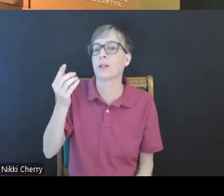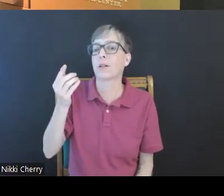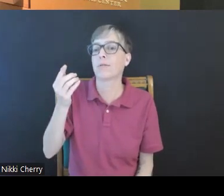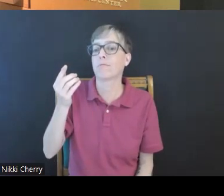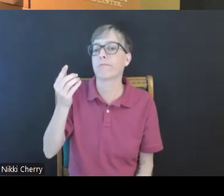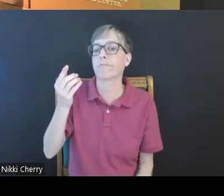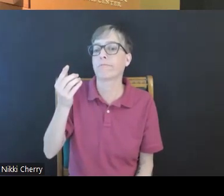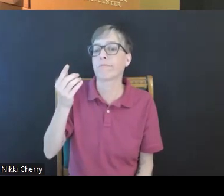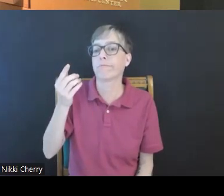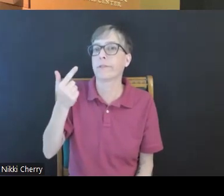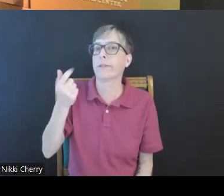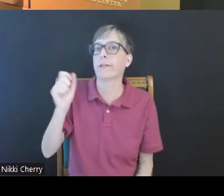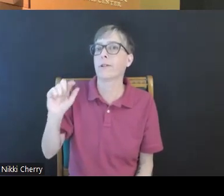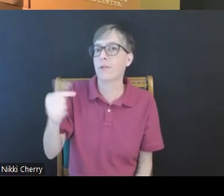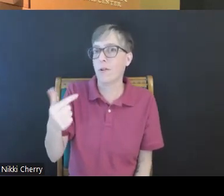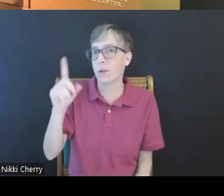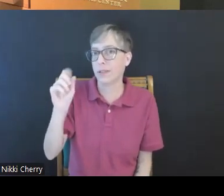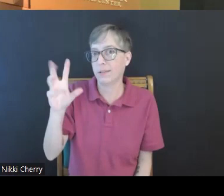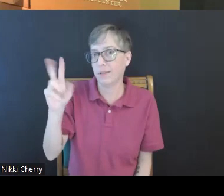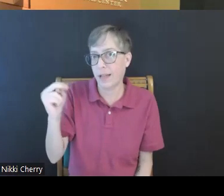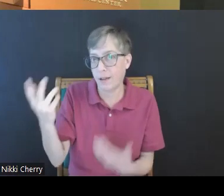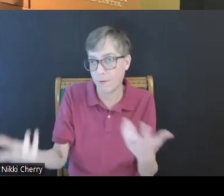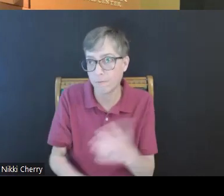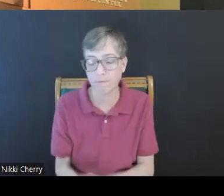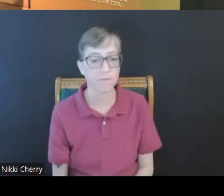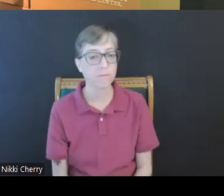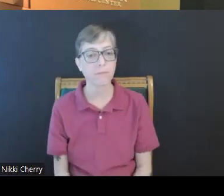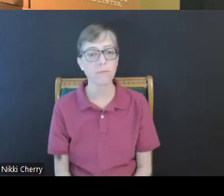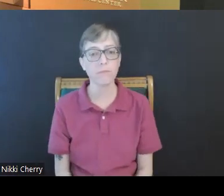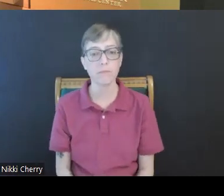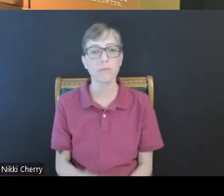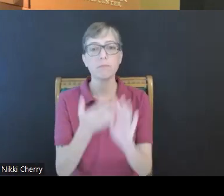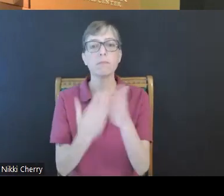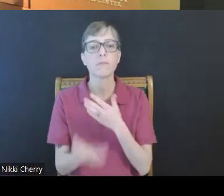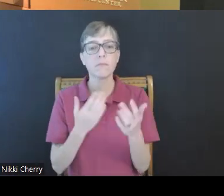is a challenge uh what do we learn when we're uh learning how to be psychiatrists when I learned